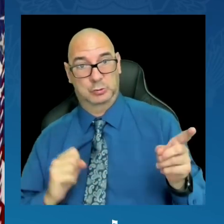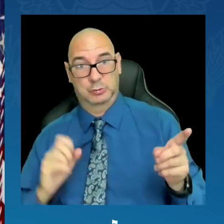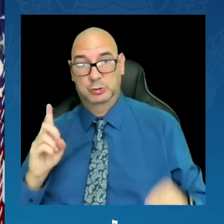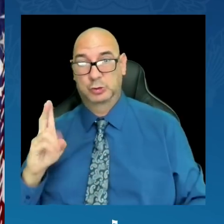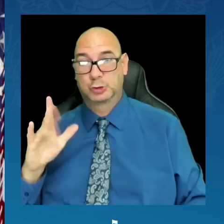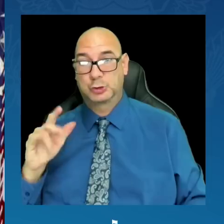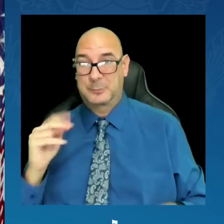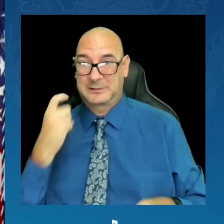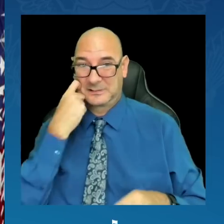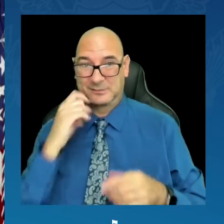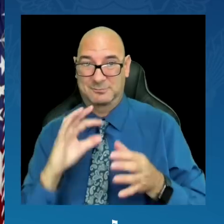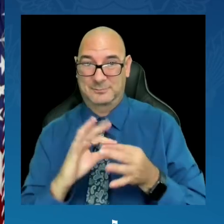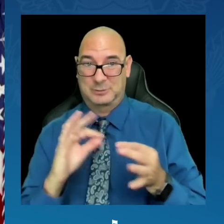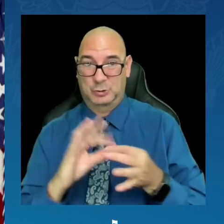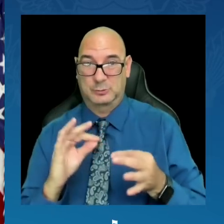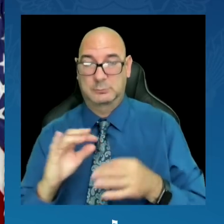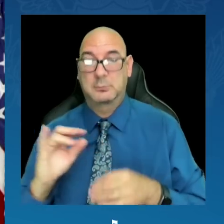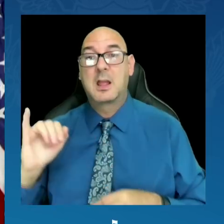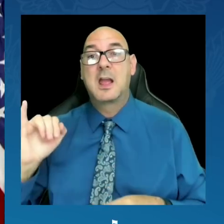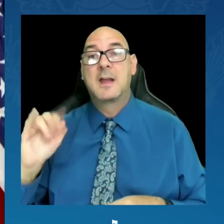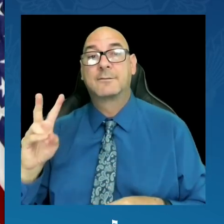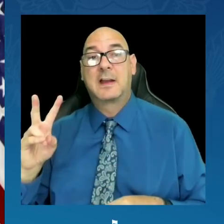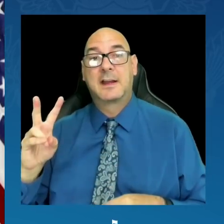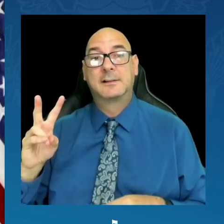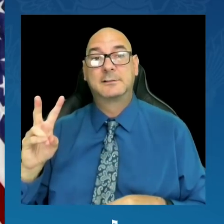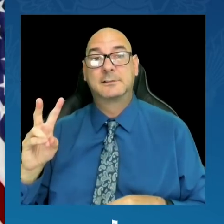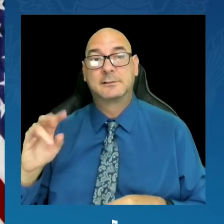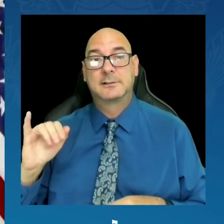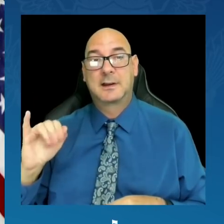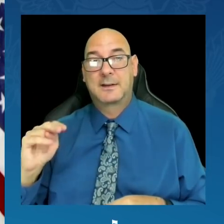decisions to marry the person you love --